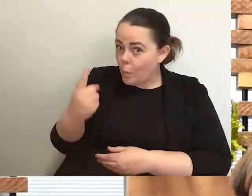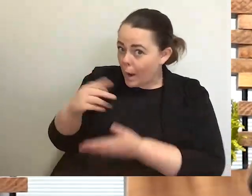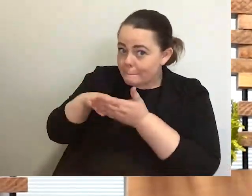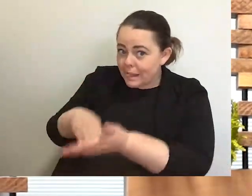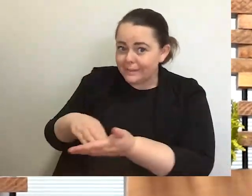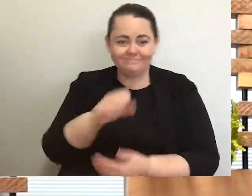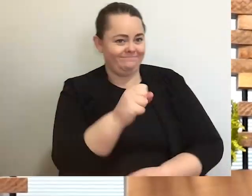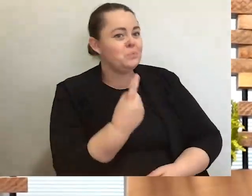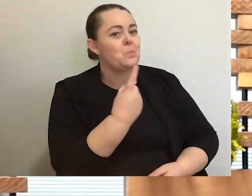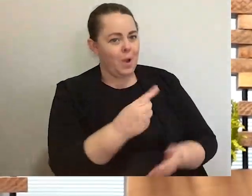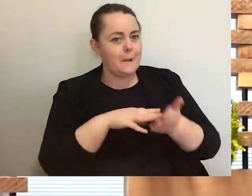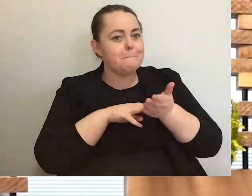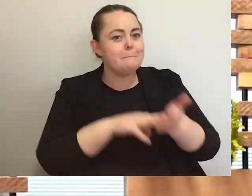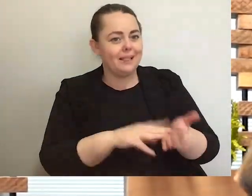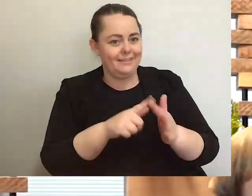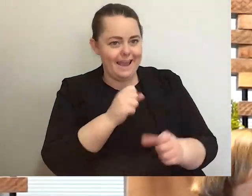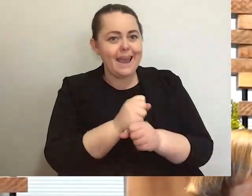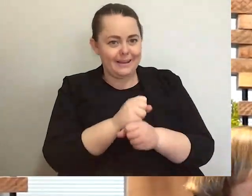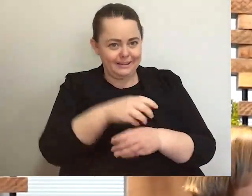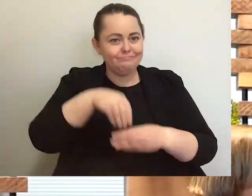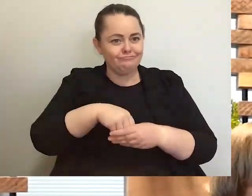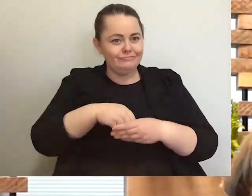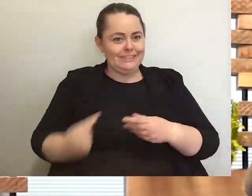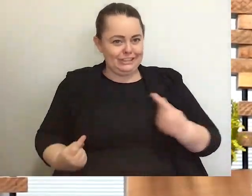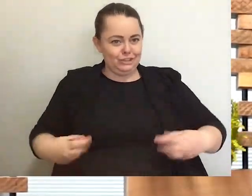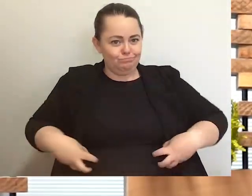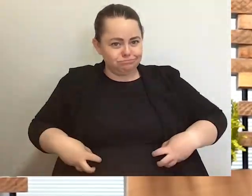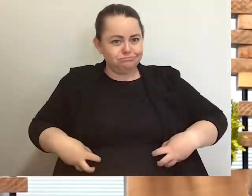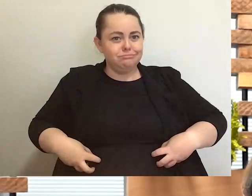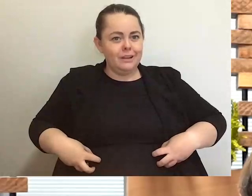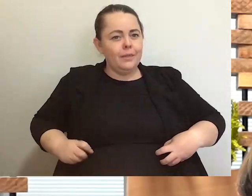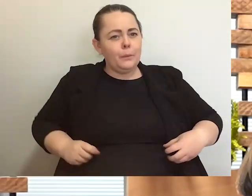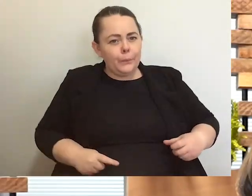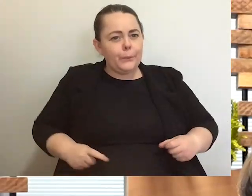A million eggs. And as we age, our ovaries begin to stop